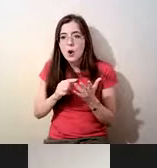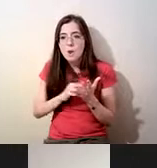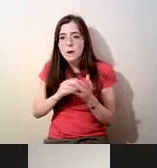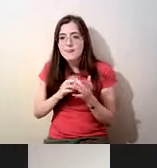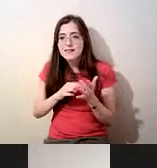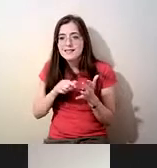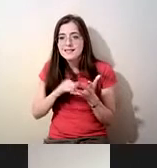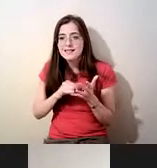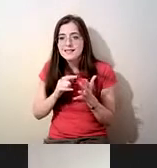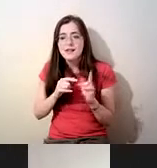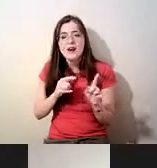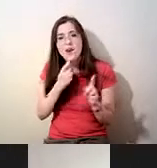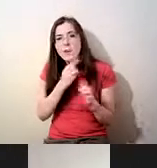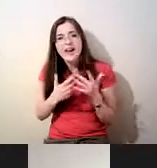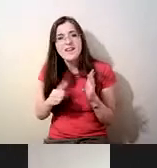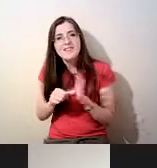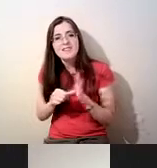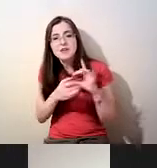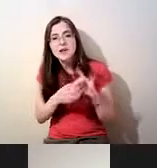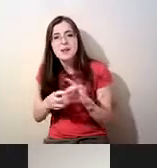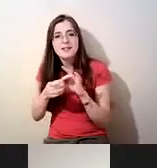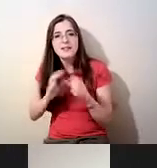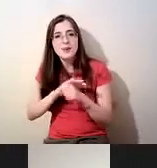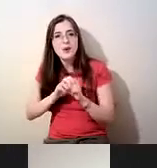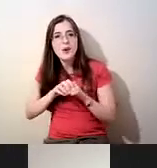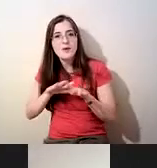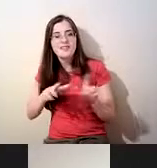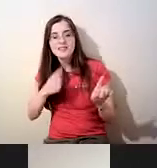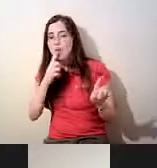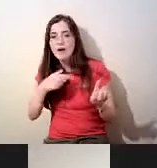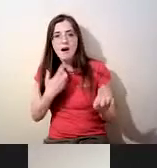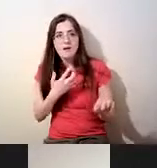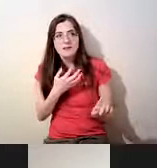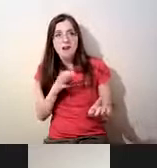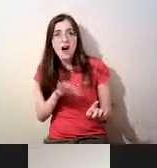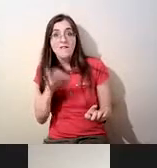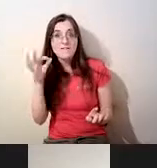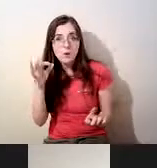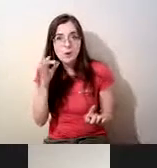with things like covet and we cannot afford to you know risk death or further disability